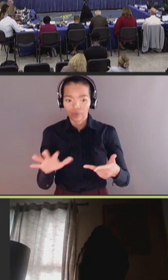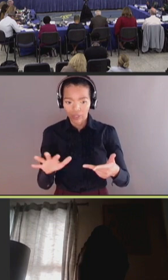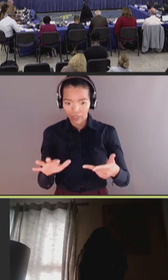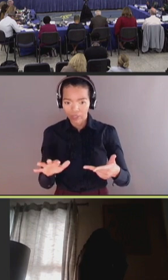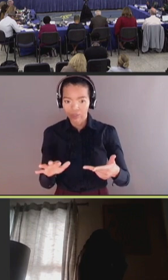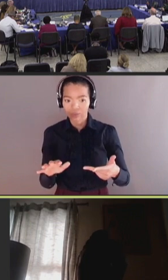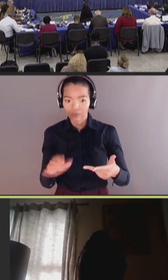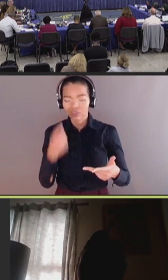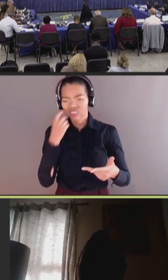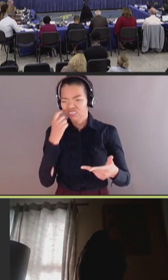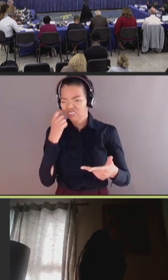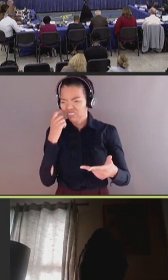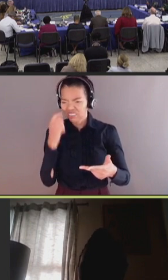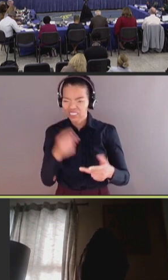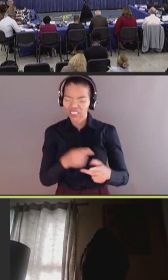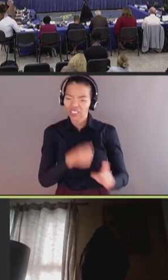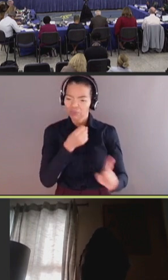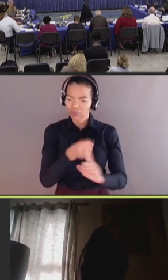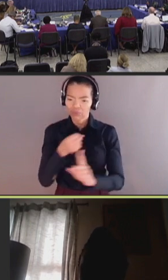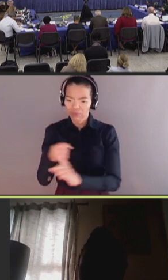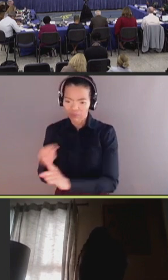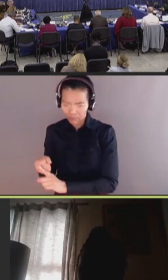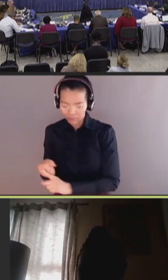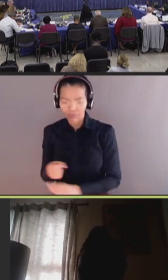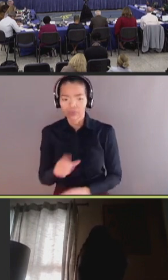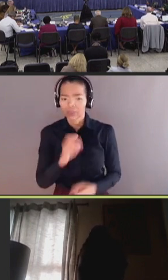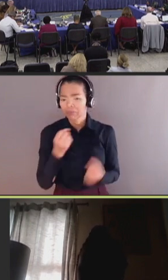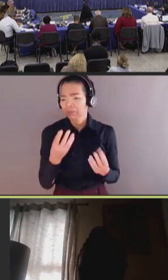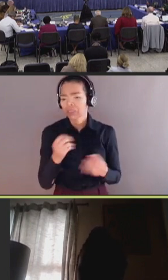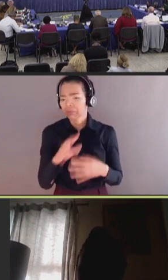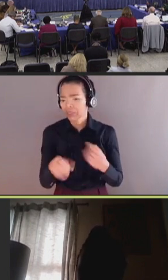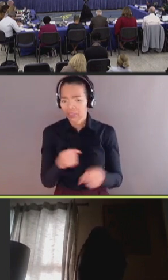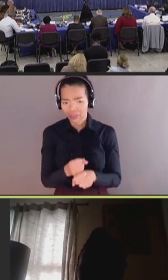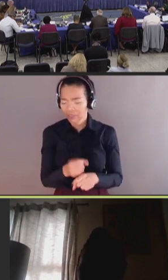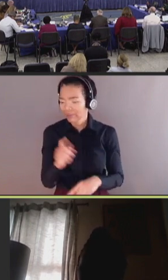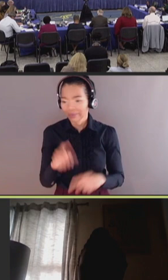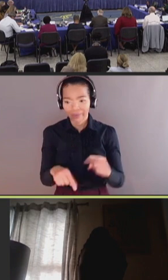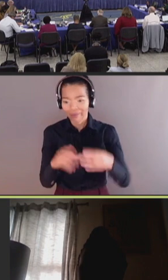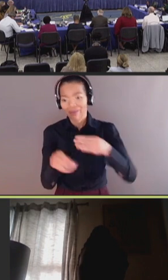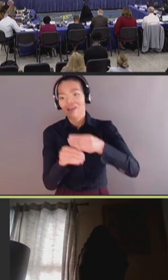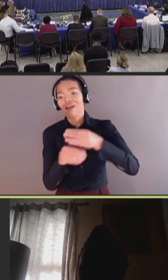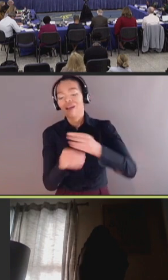highlights. There are many years that could not be mentioned, but these are just the key